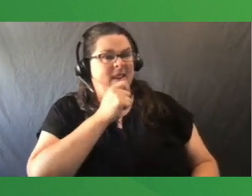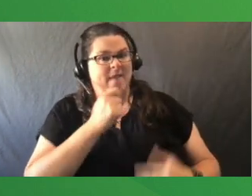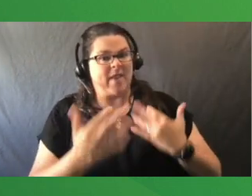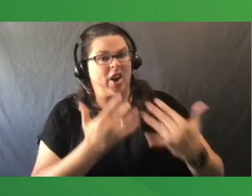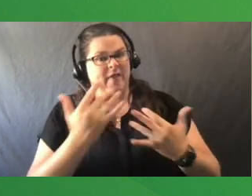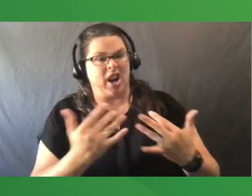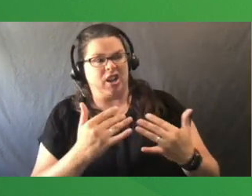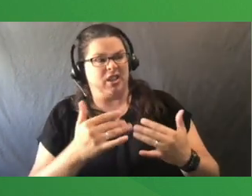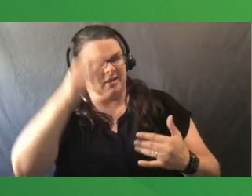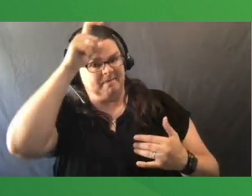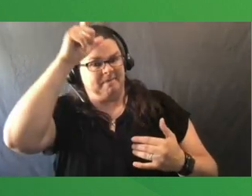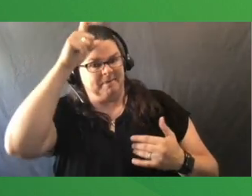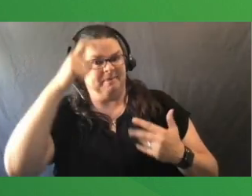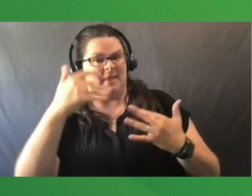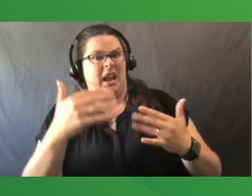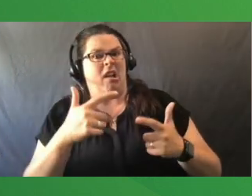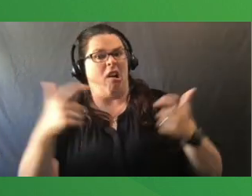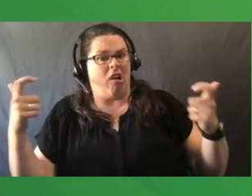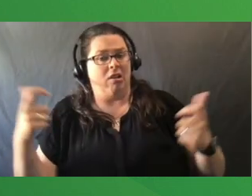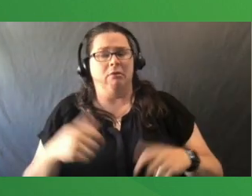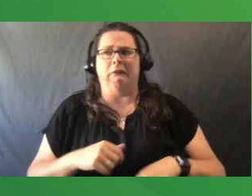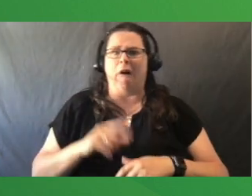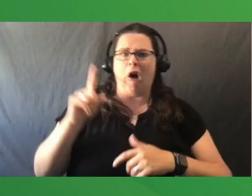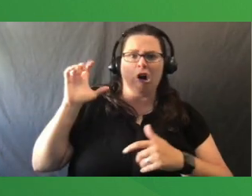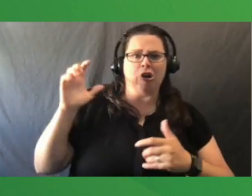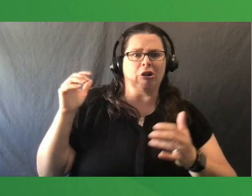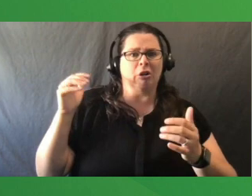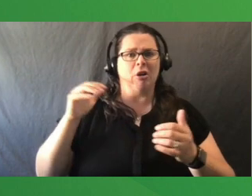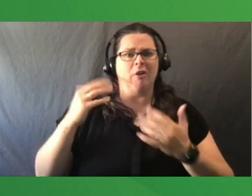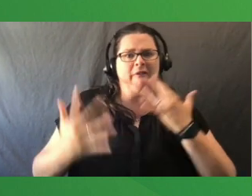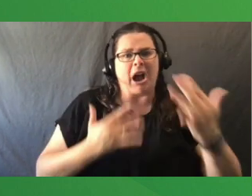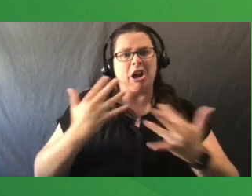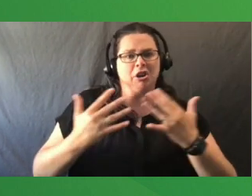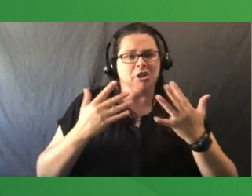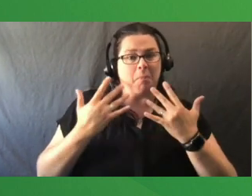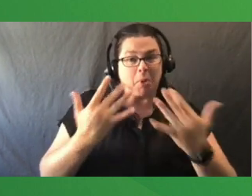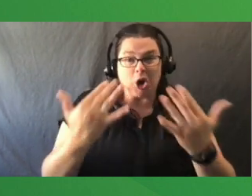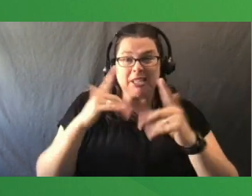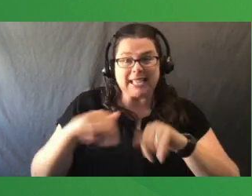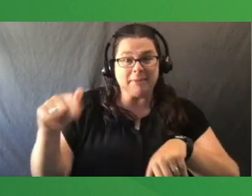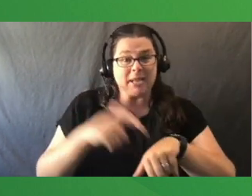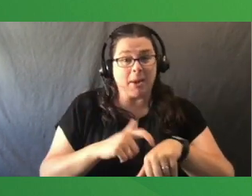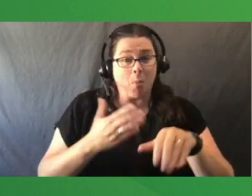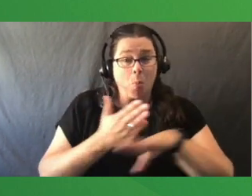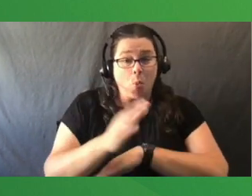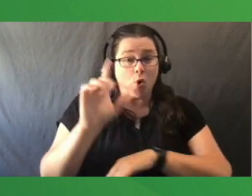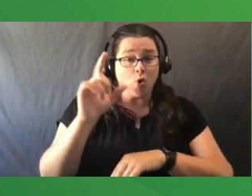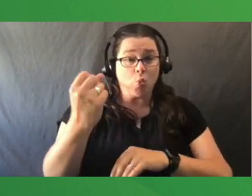Hundreds of wildfires burning at once have ravaged more than 1200 square miles this week in total.